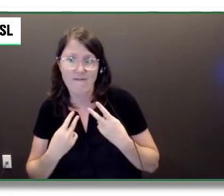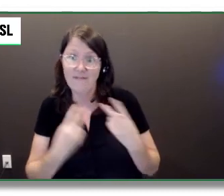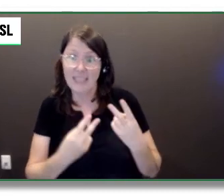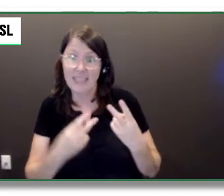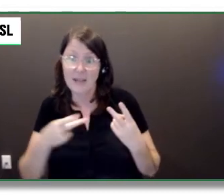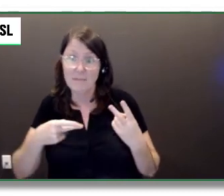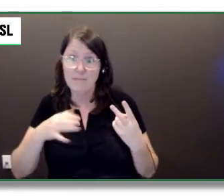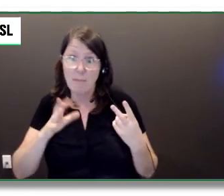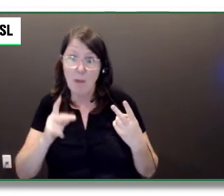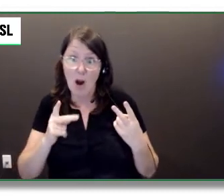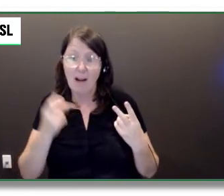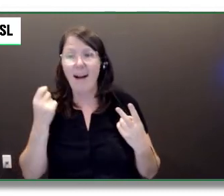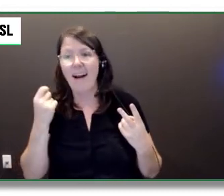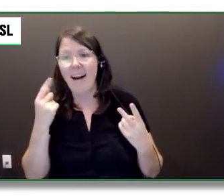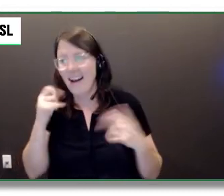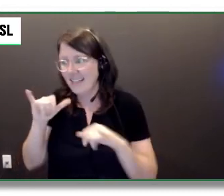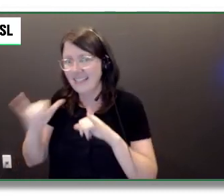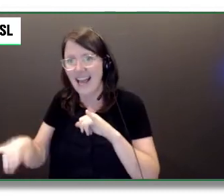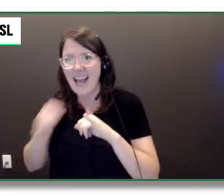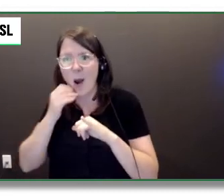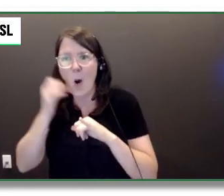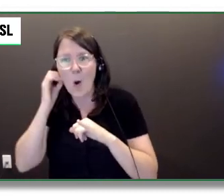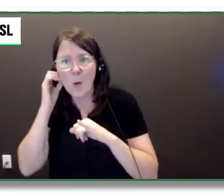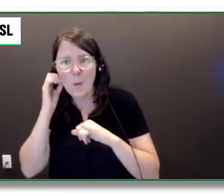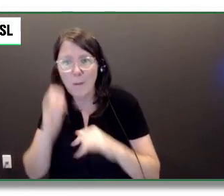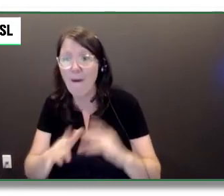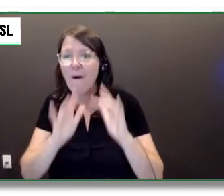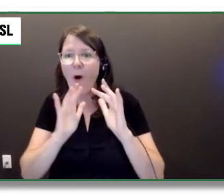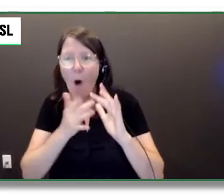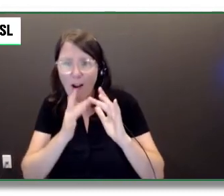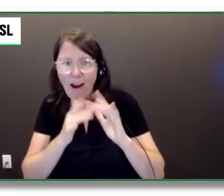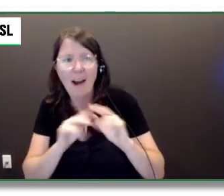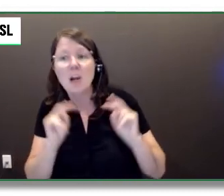can't travel. When we're talking about making parks more accessible and also